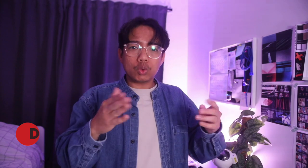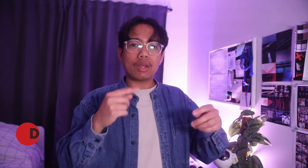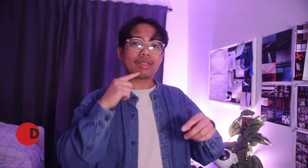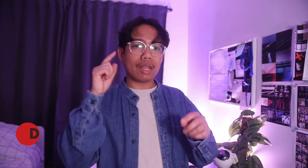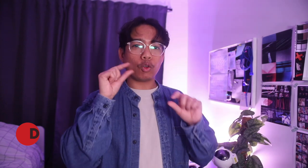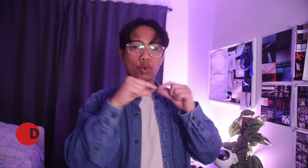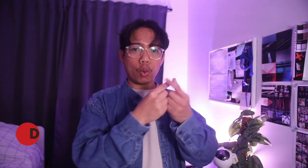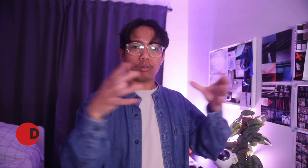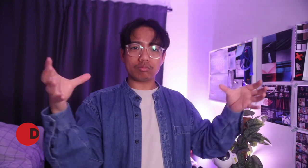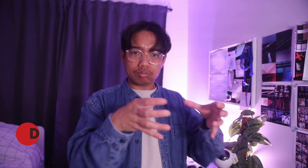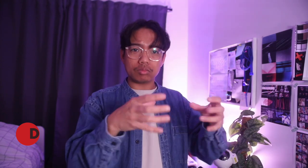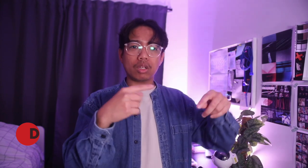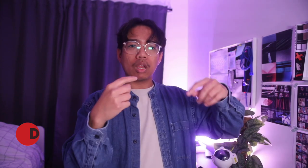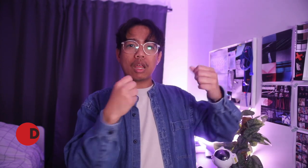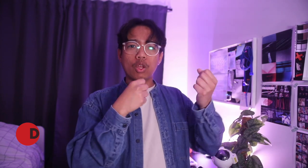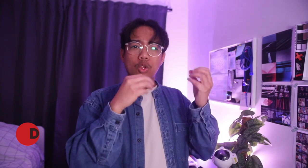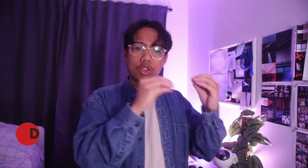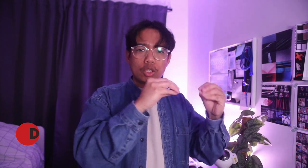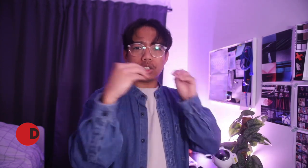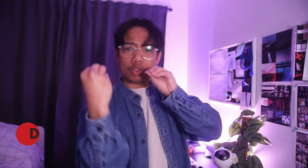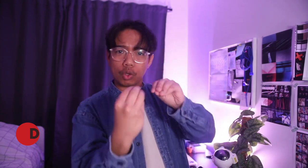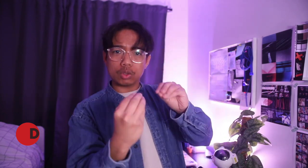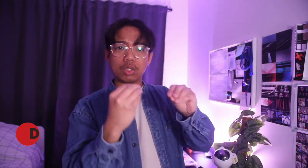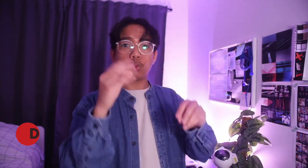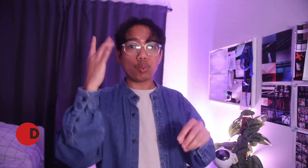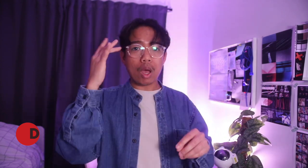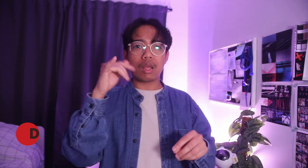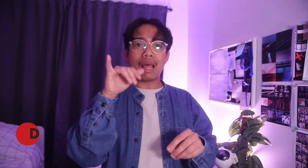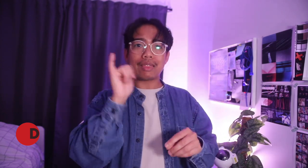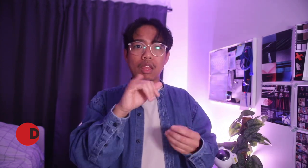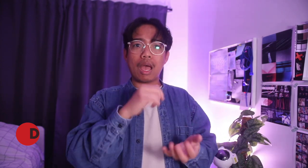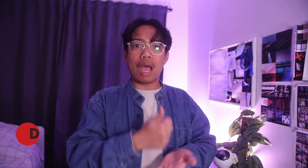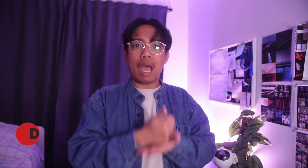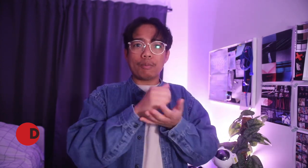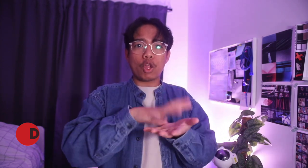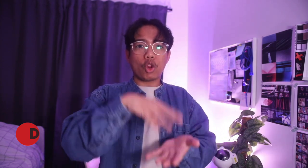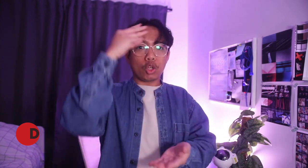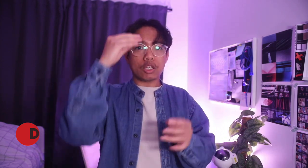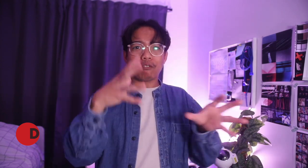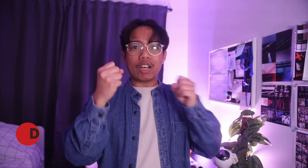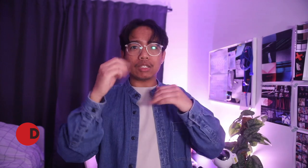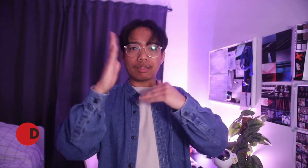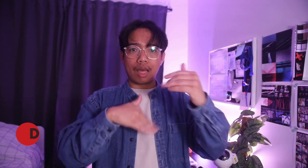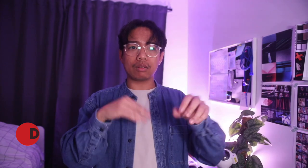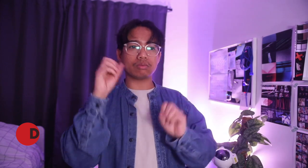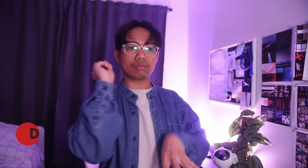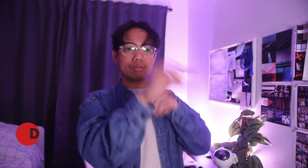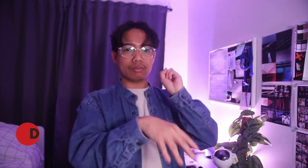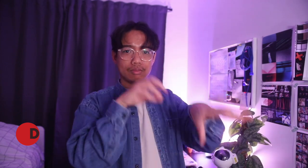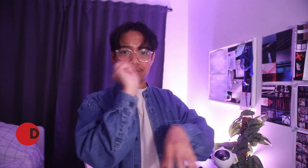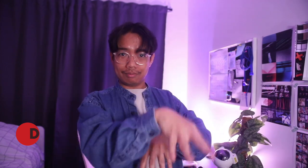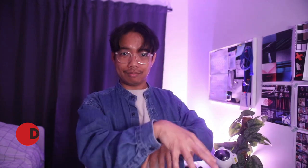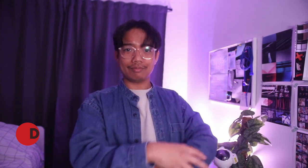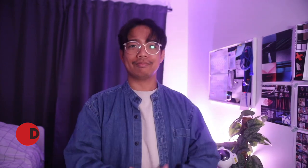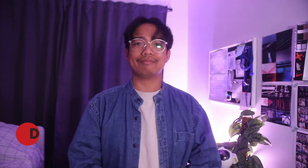and teach each other. By doing that, it will help them to learn faster than just listening from us.